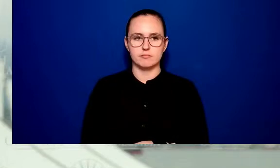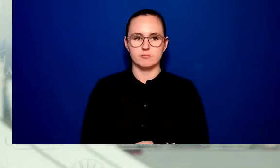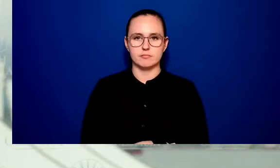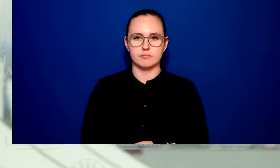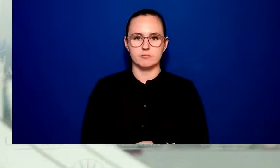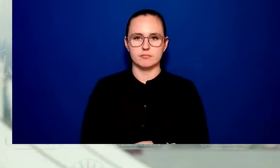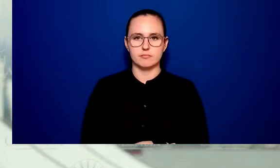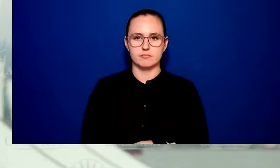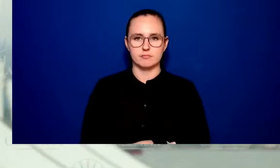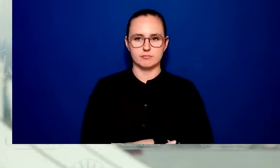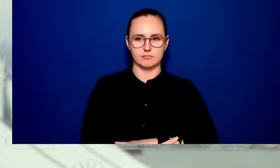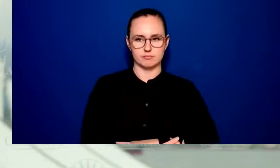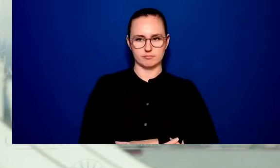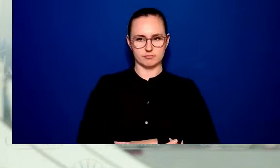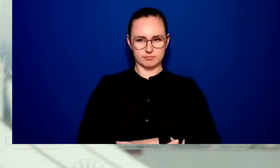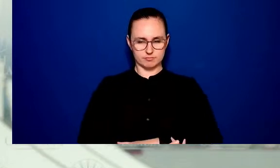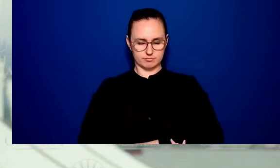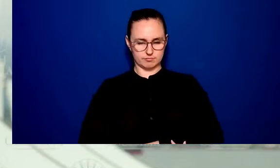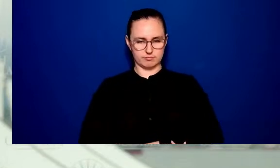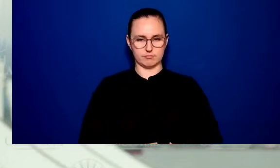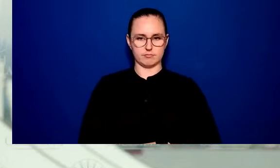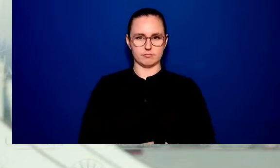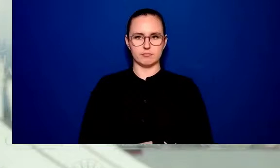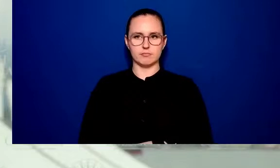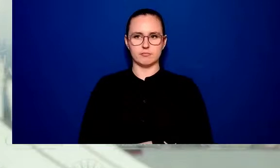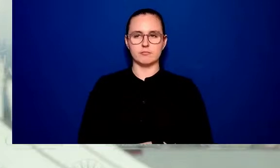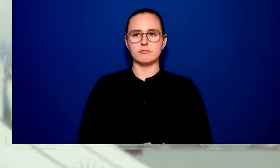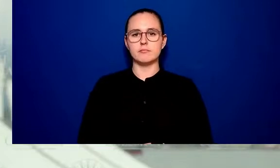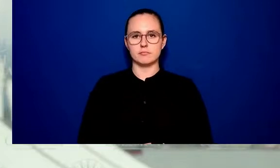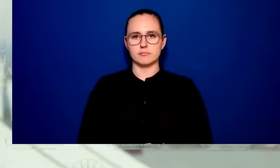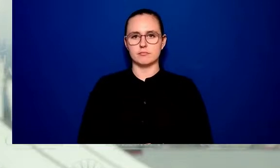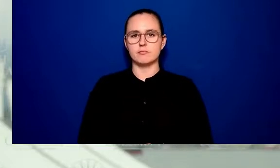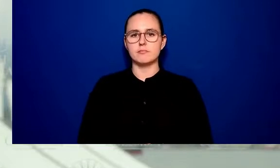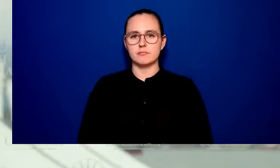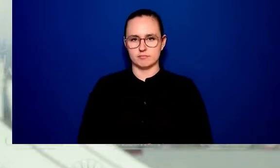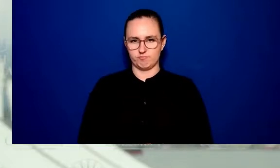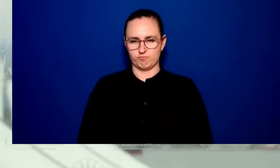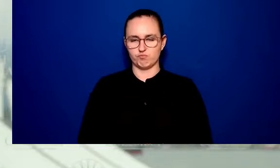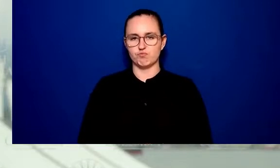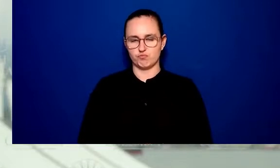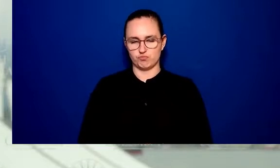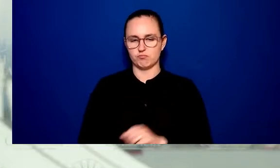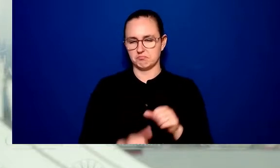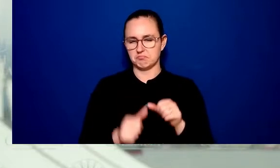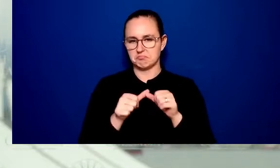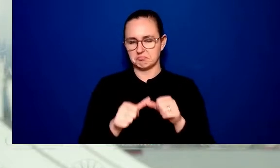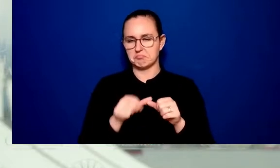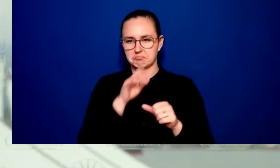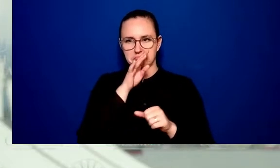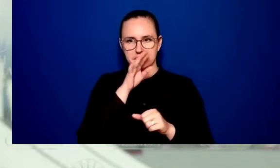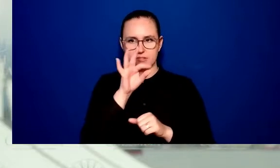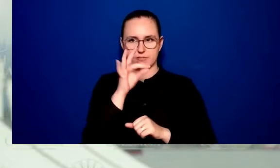The doctor Henry a BND. Frankel